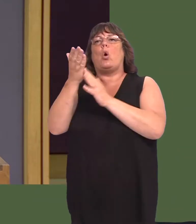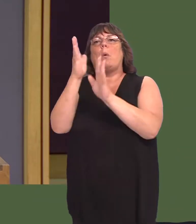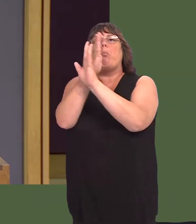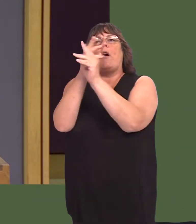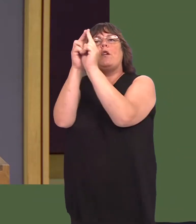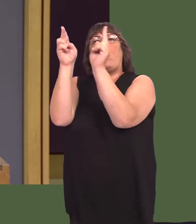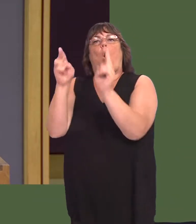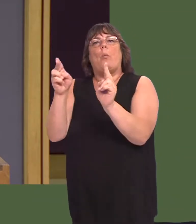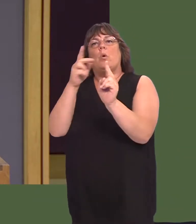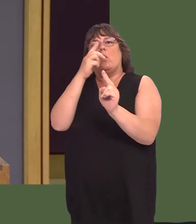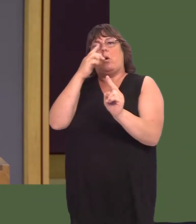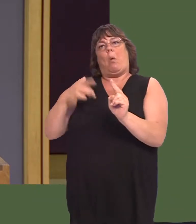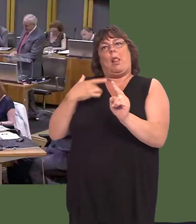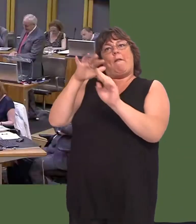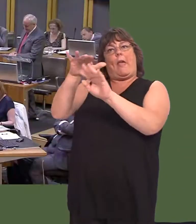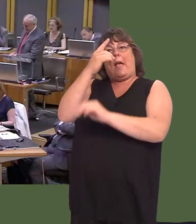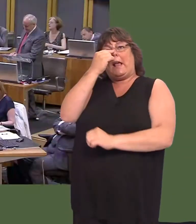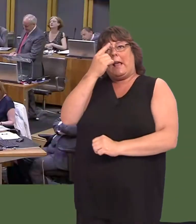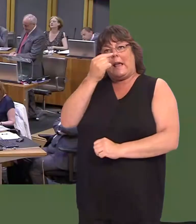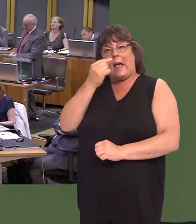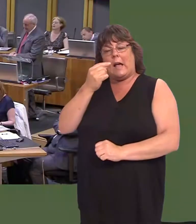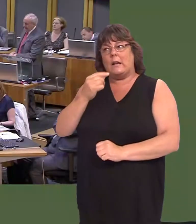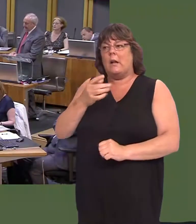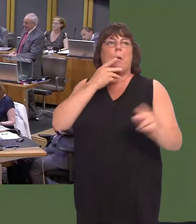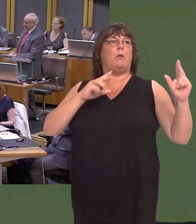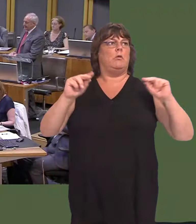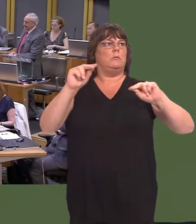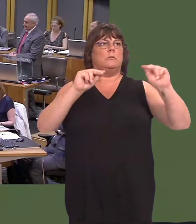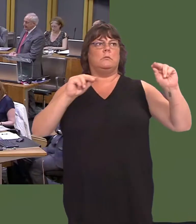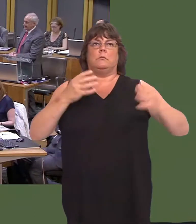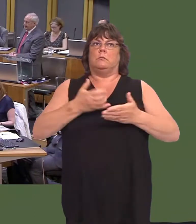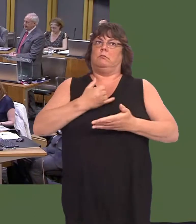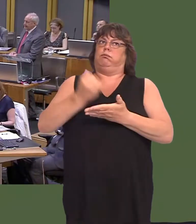to house those who have been dispossessed?